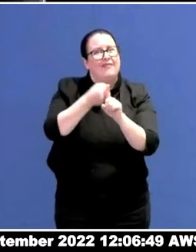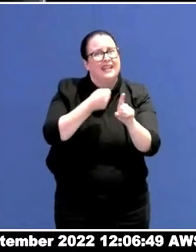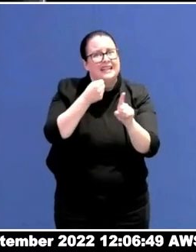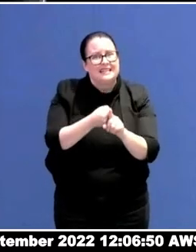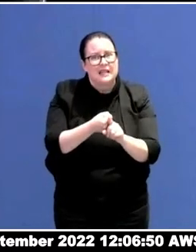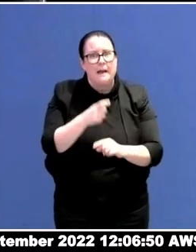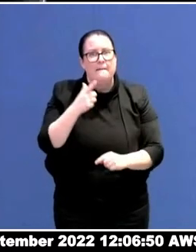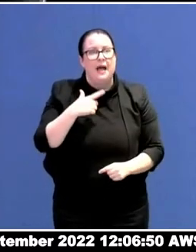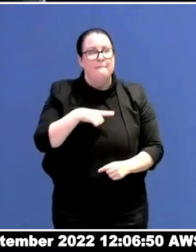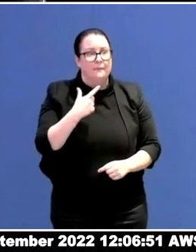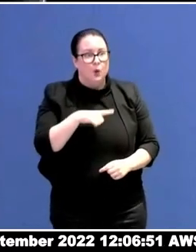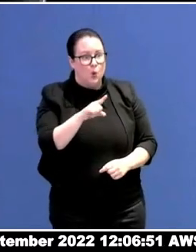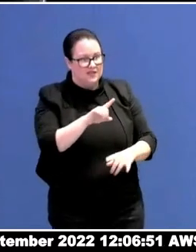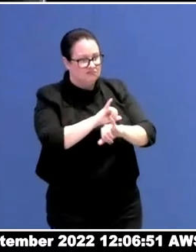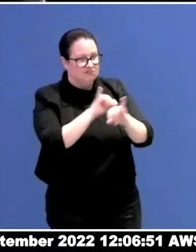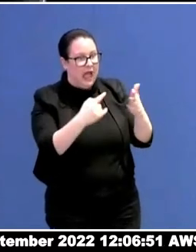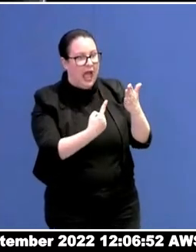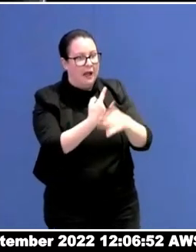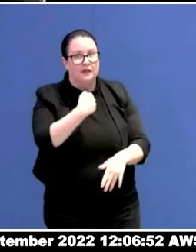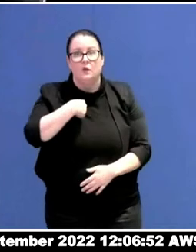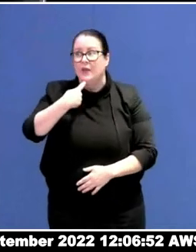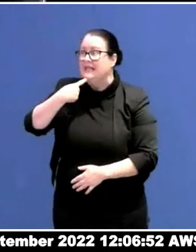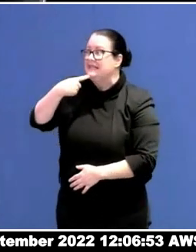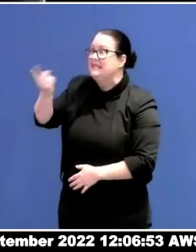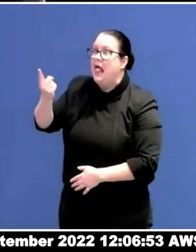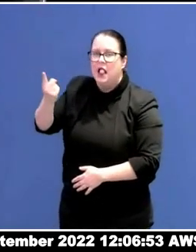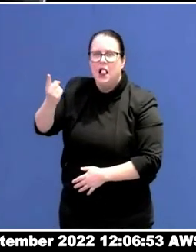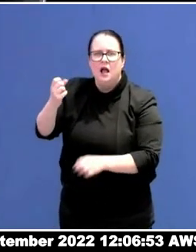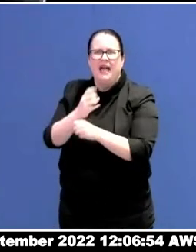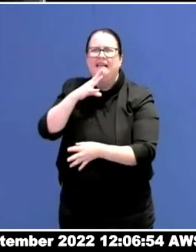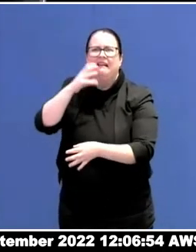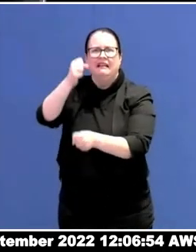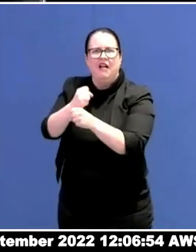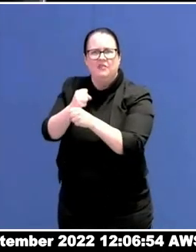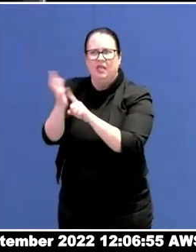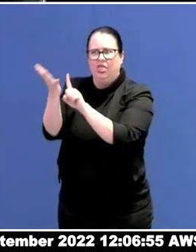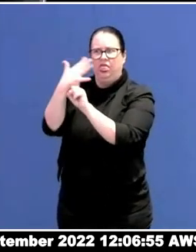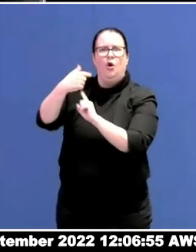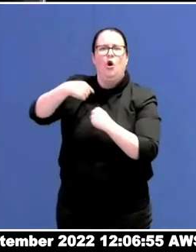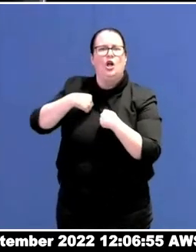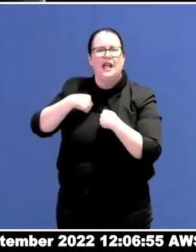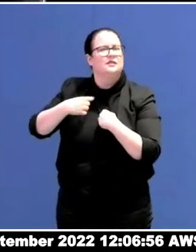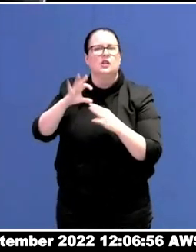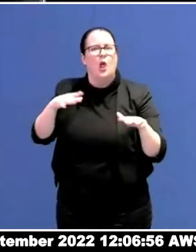challenge the governments on issues which causes harm we are seen as the bad guys and we are not the bad people.